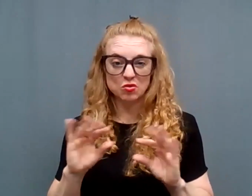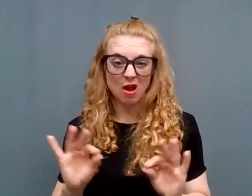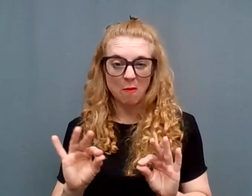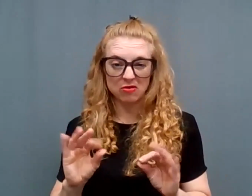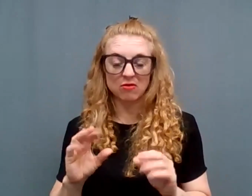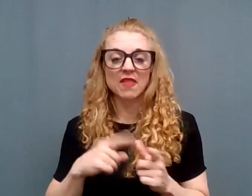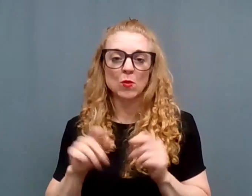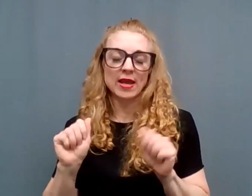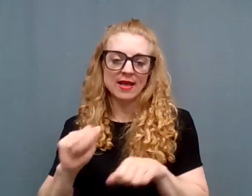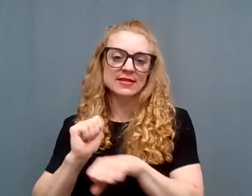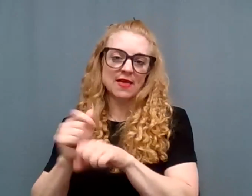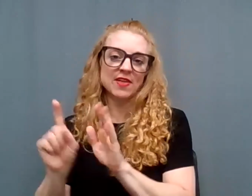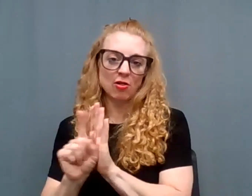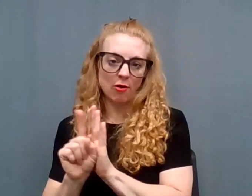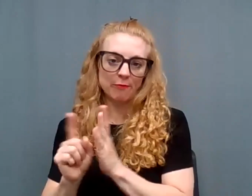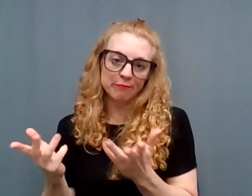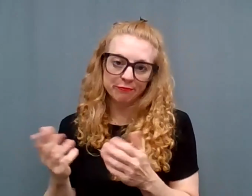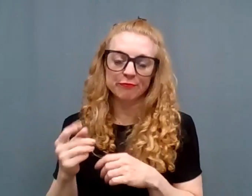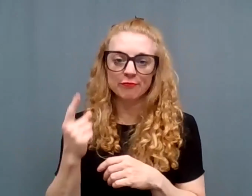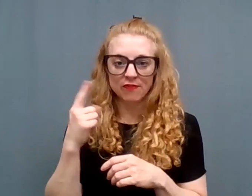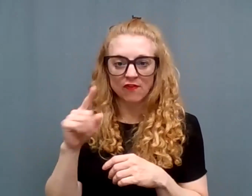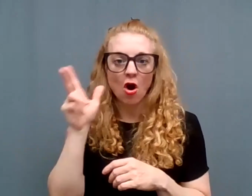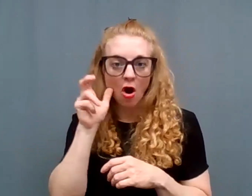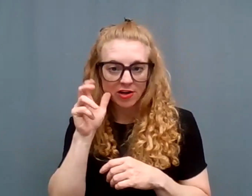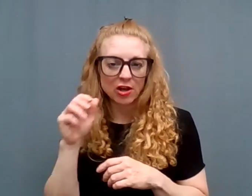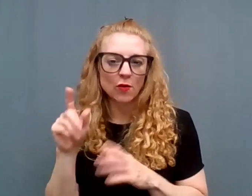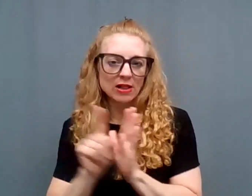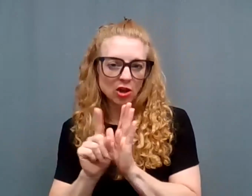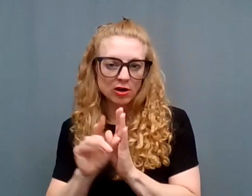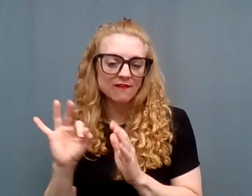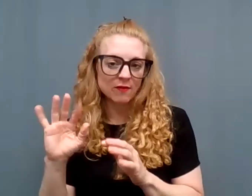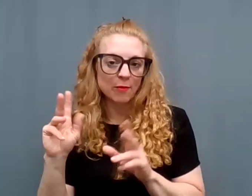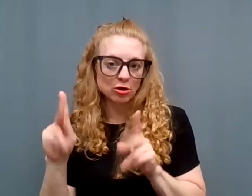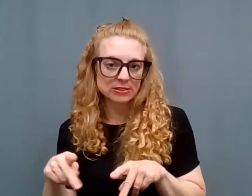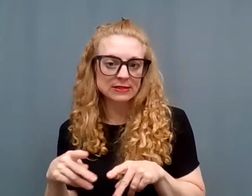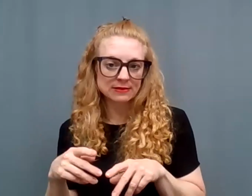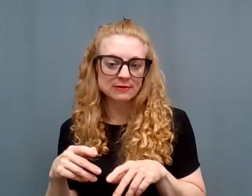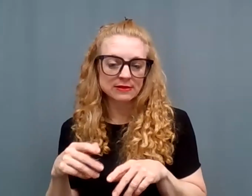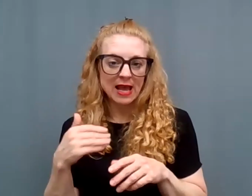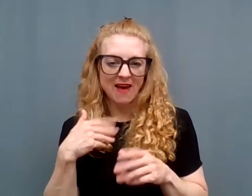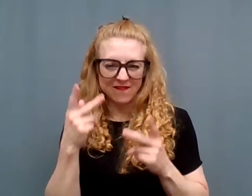we can say we can you know make the audio alert for somebody who's who's got visual challenges we